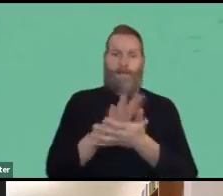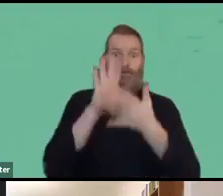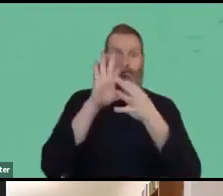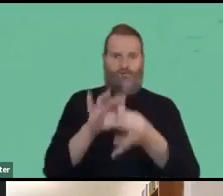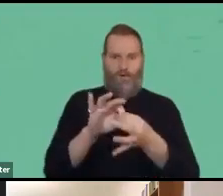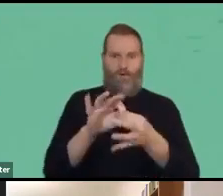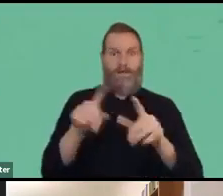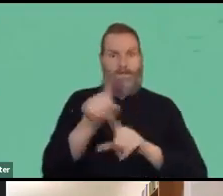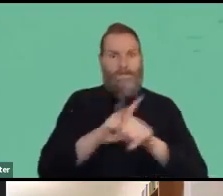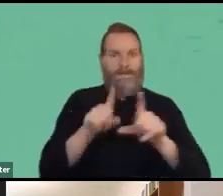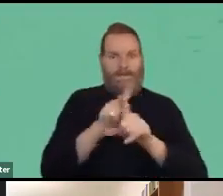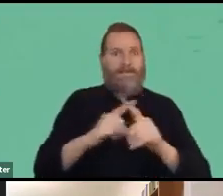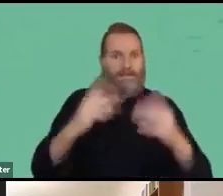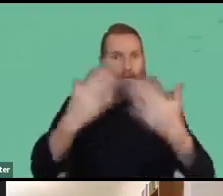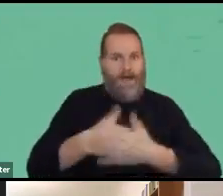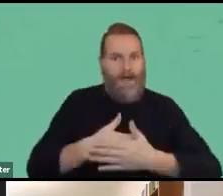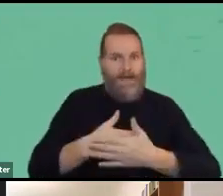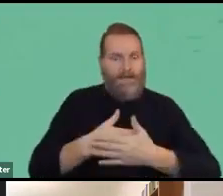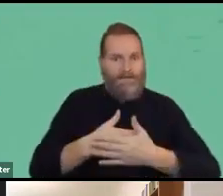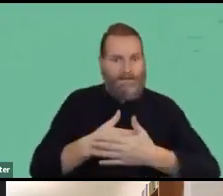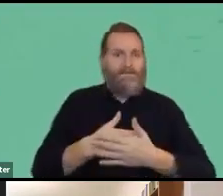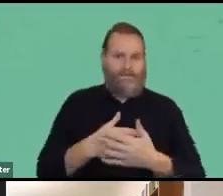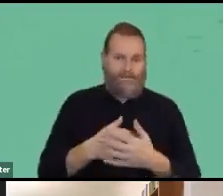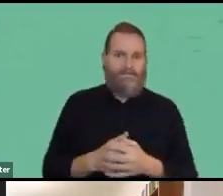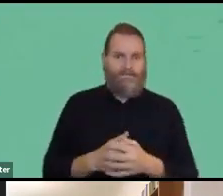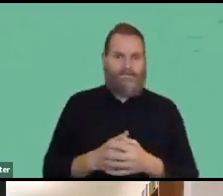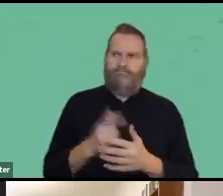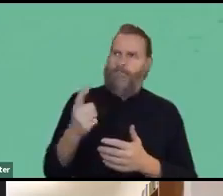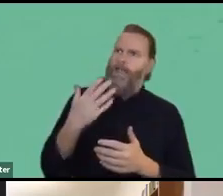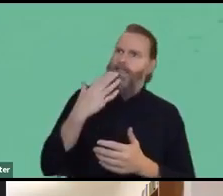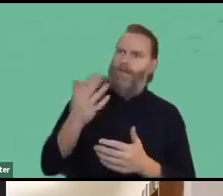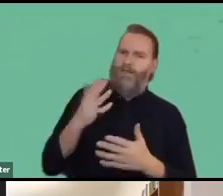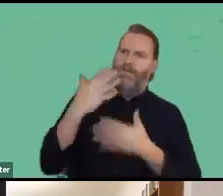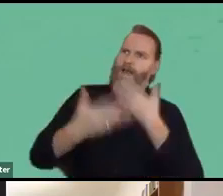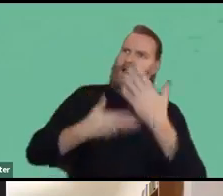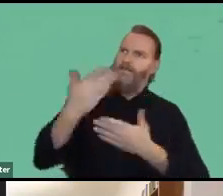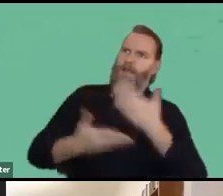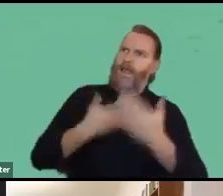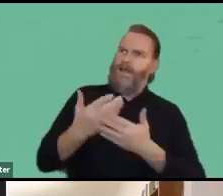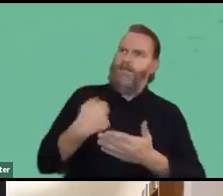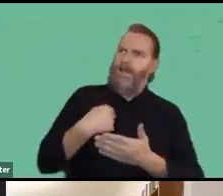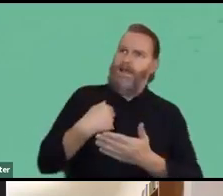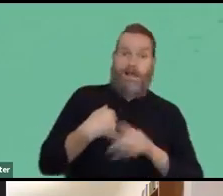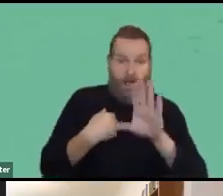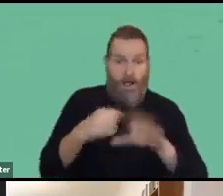glowing sort of intro said you know I've been a civil servant I've been a public